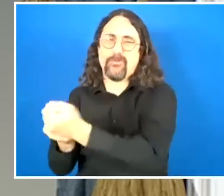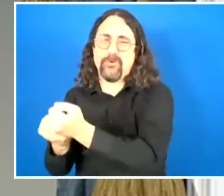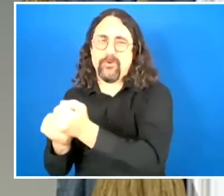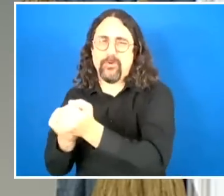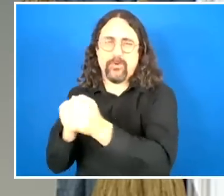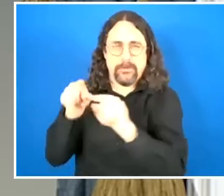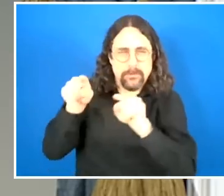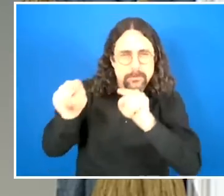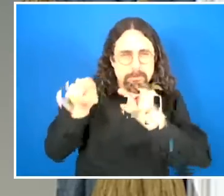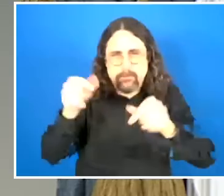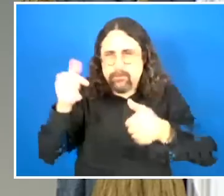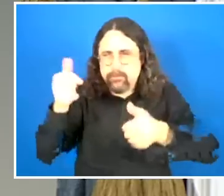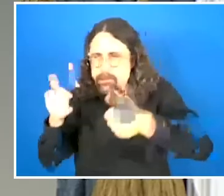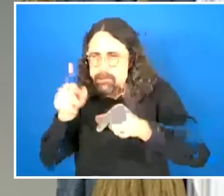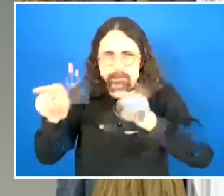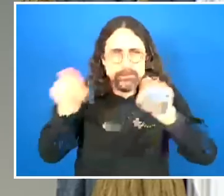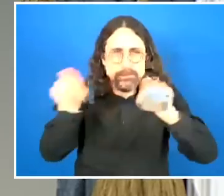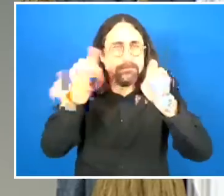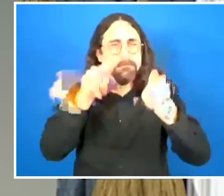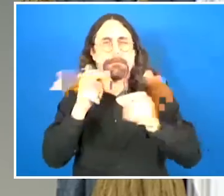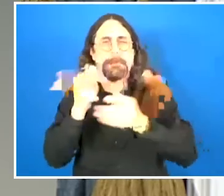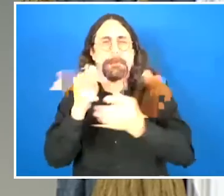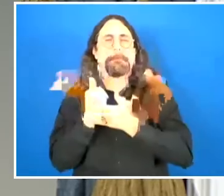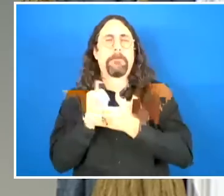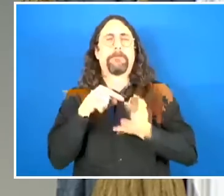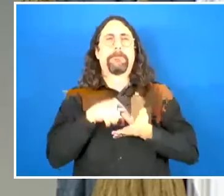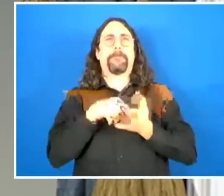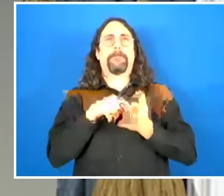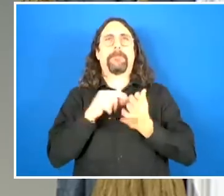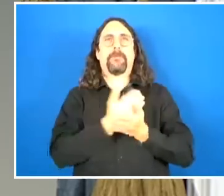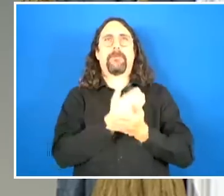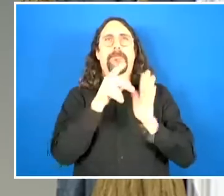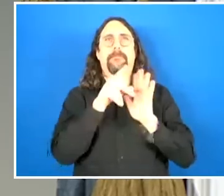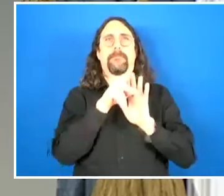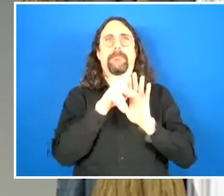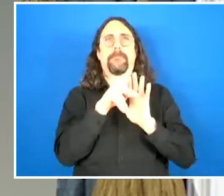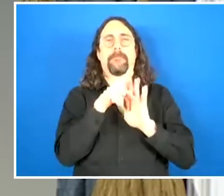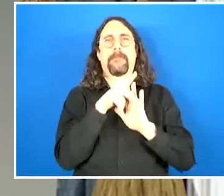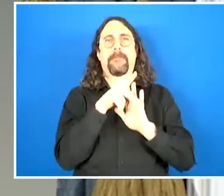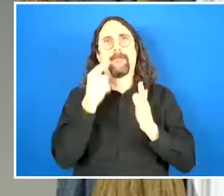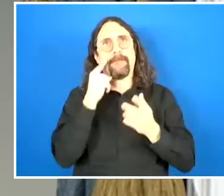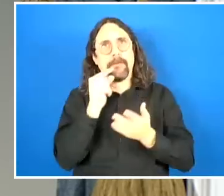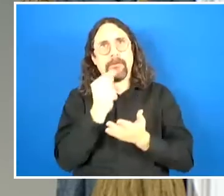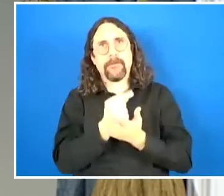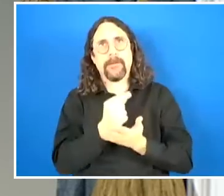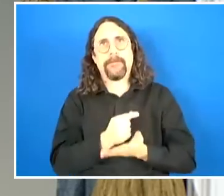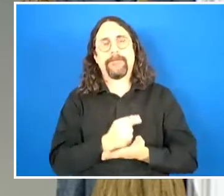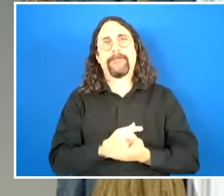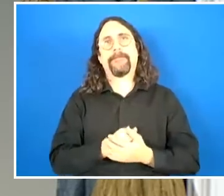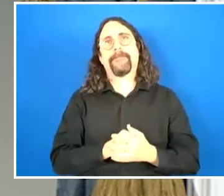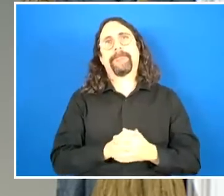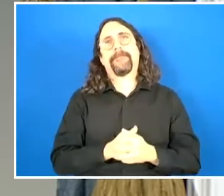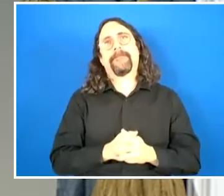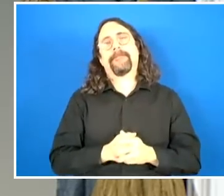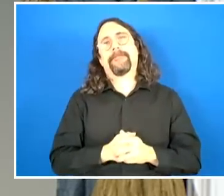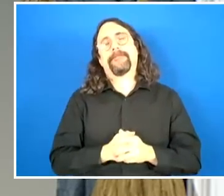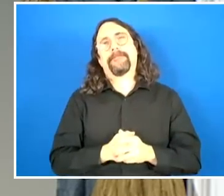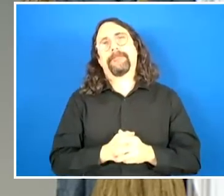WHILE STILL RECOGNIZING THAT OUR COMMUNITY HAS SUFFERED TRAUMA. REMEEMBR,TH AT THIS IS ABOUT